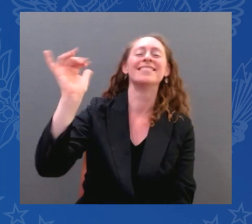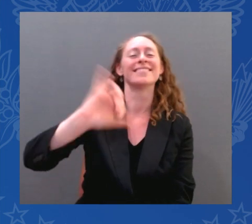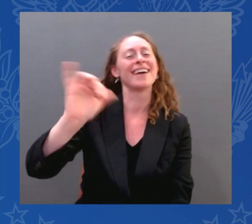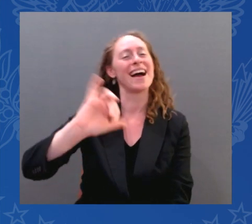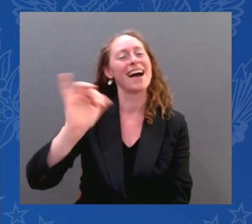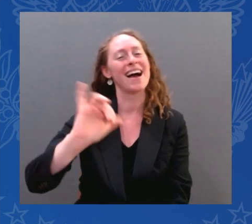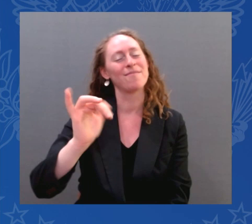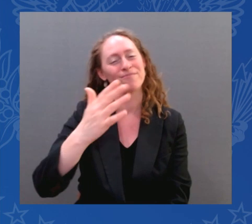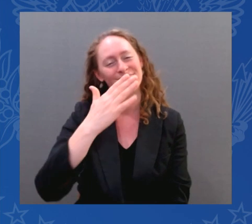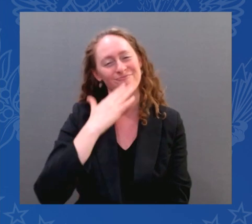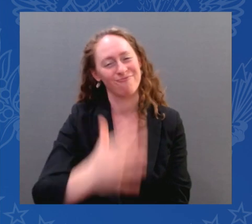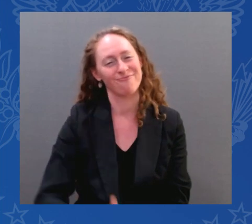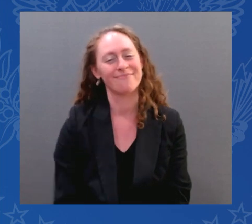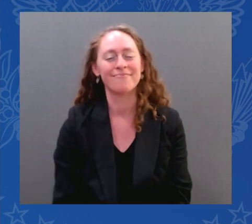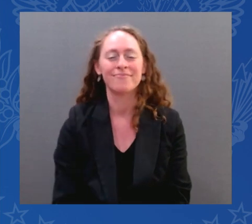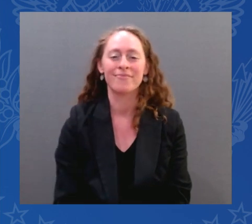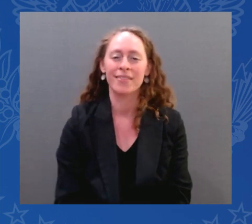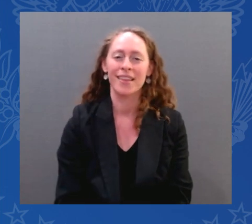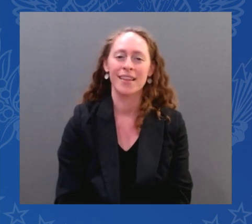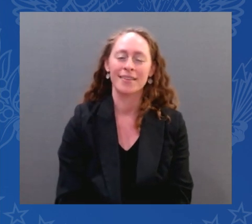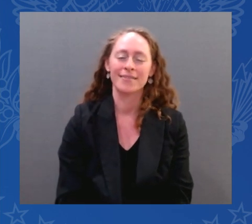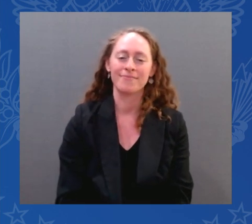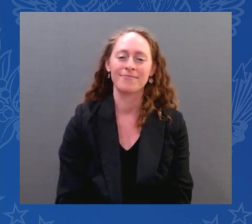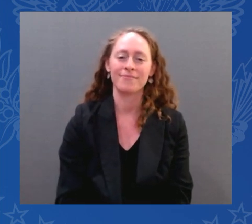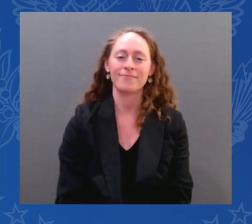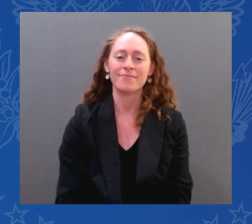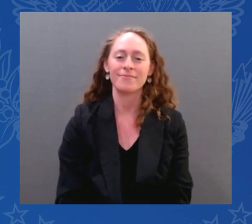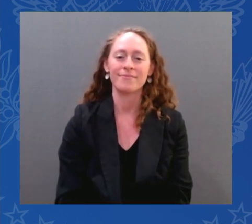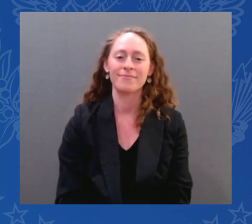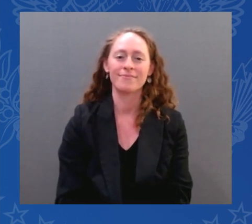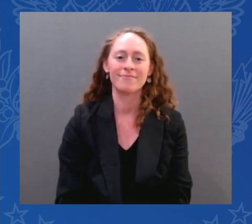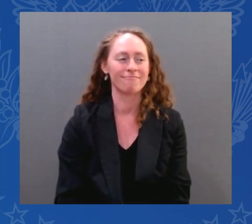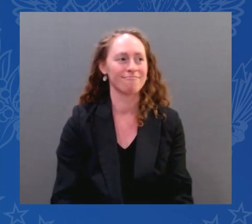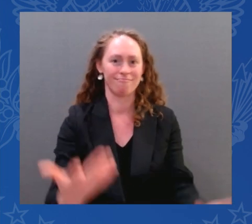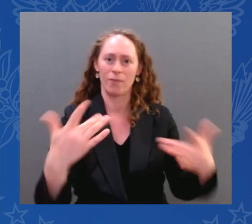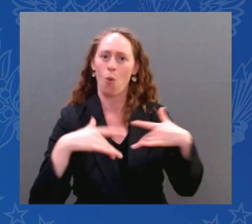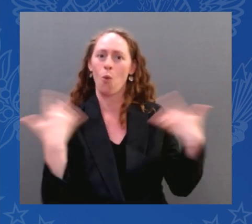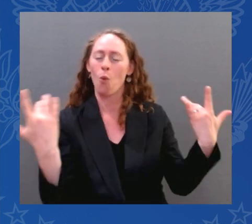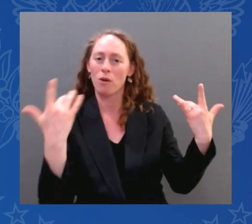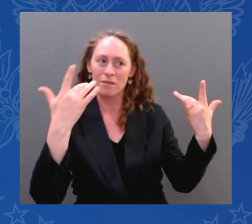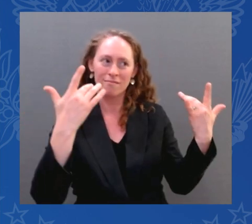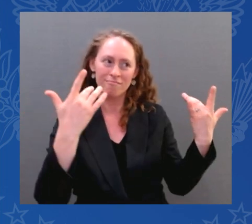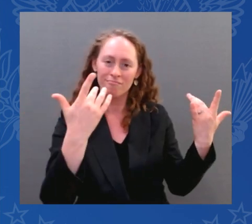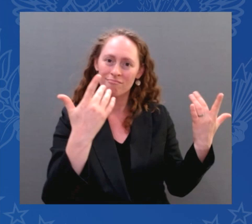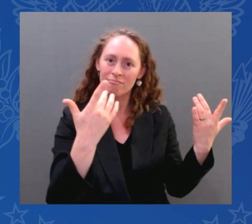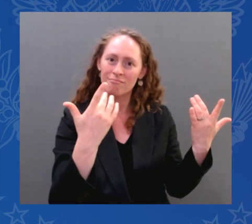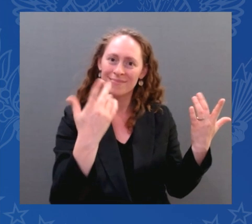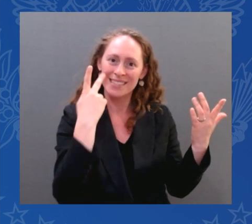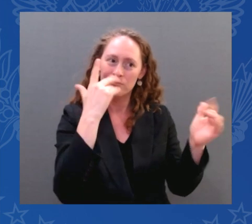But that's -- but you know, what government can do, can look like at its best. We're going to have real differences.